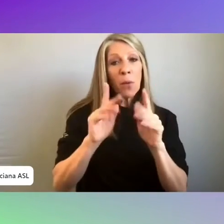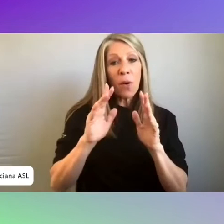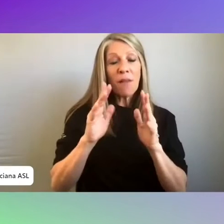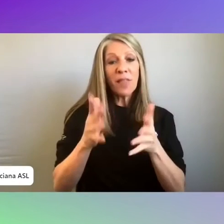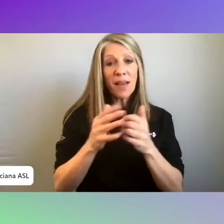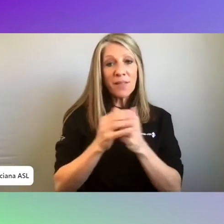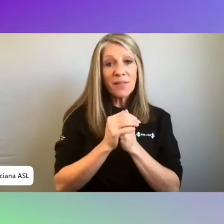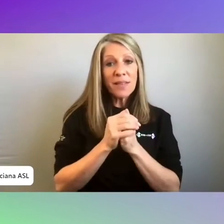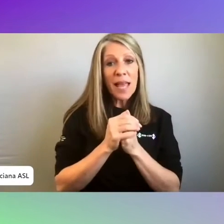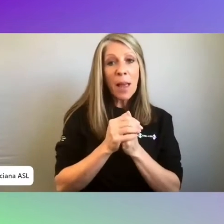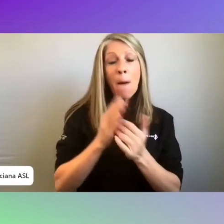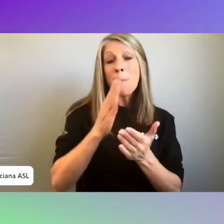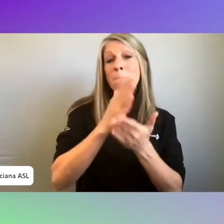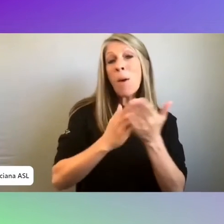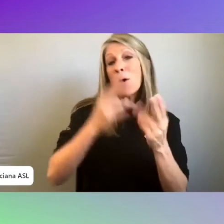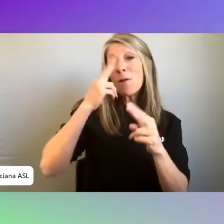the pros and cons, and we've got a portfolio samples that